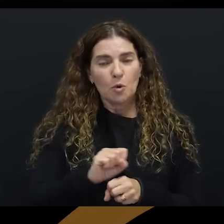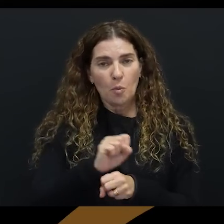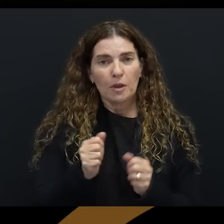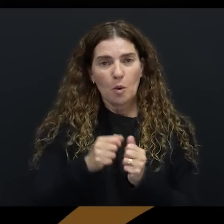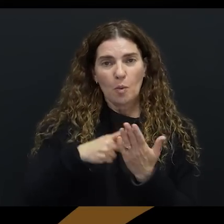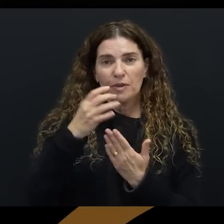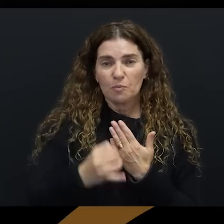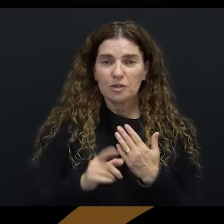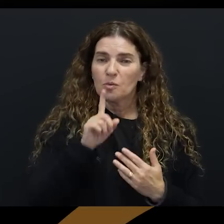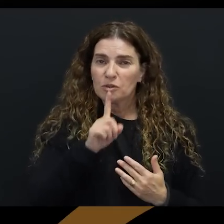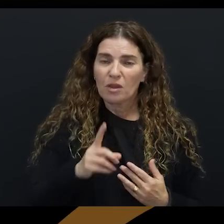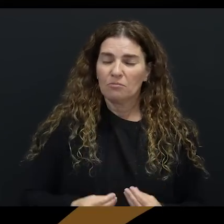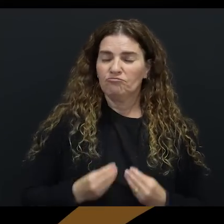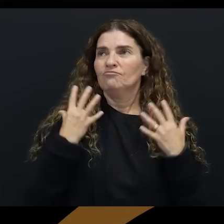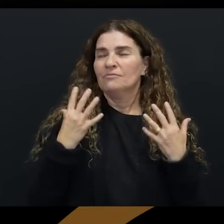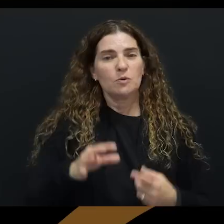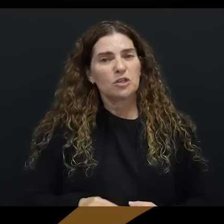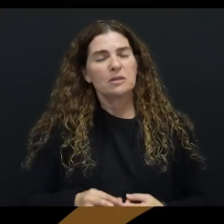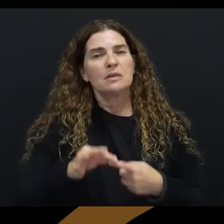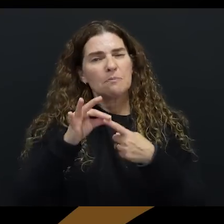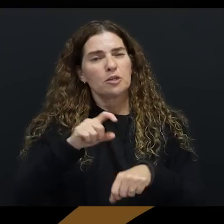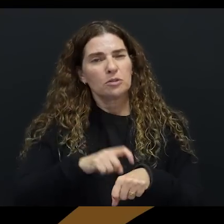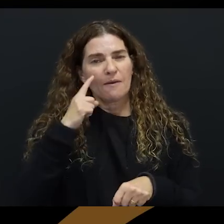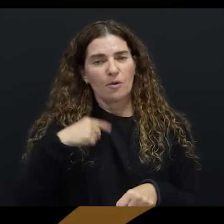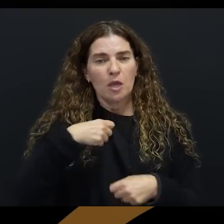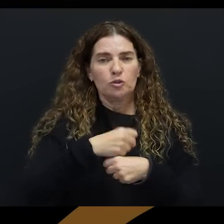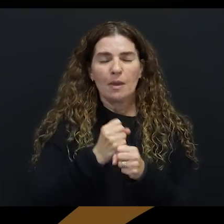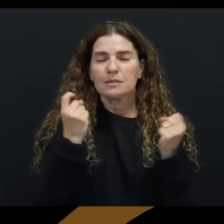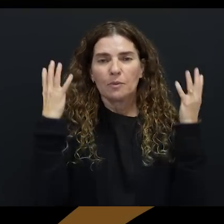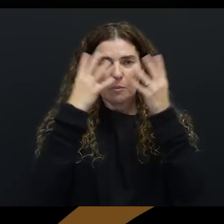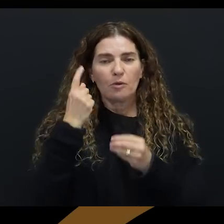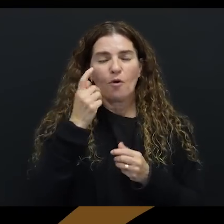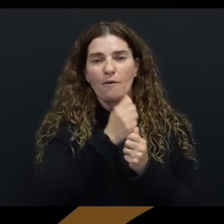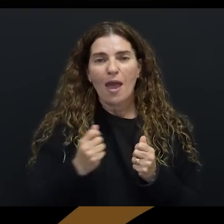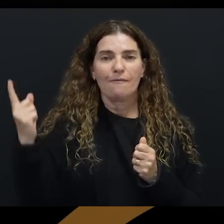This was a special moment to really dig in and create something beautiful that everyone could experience.